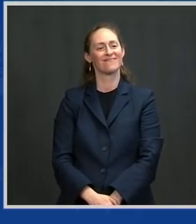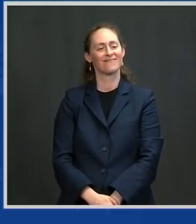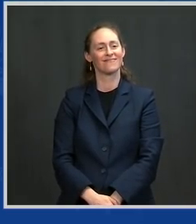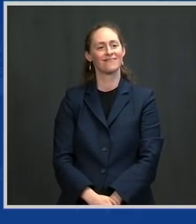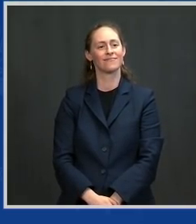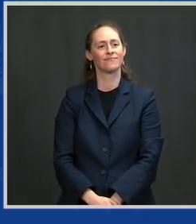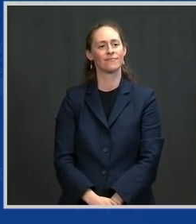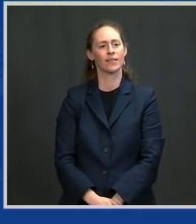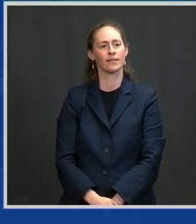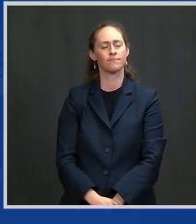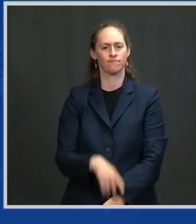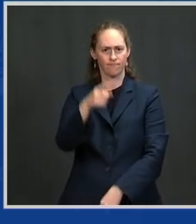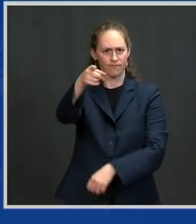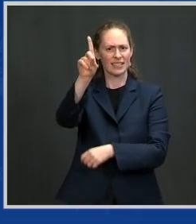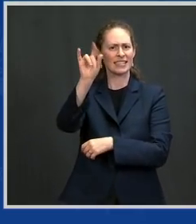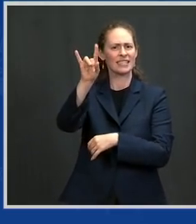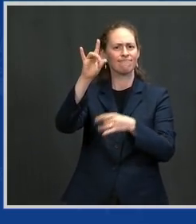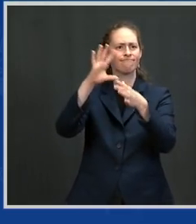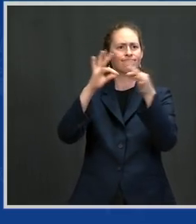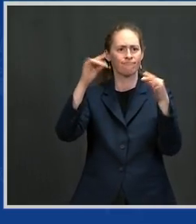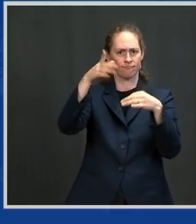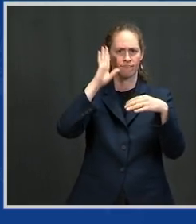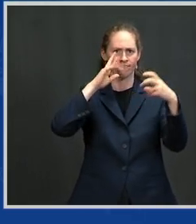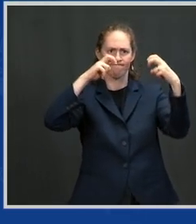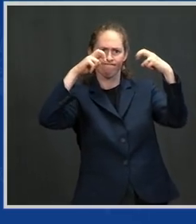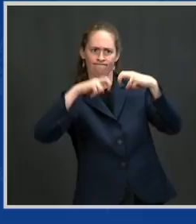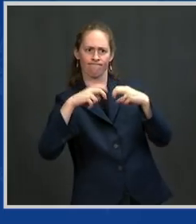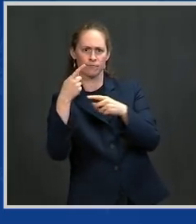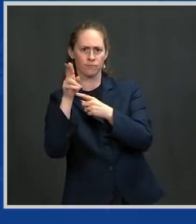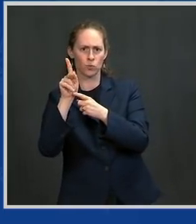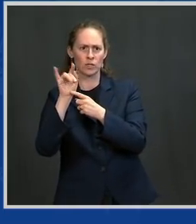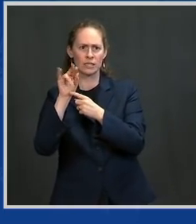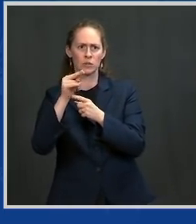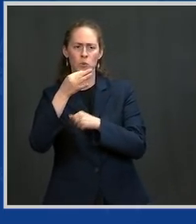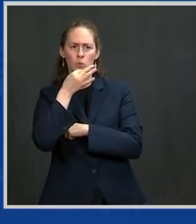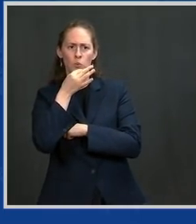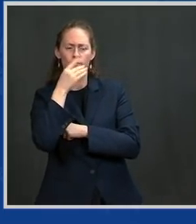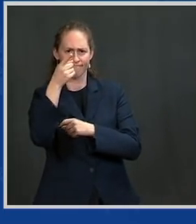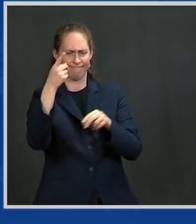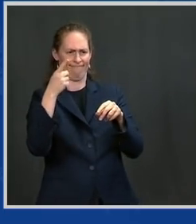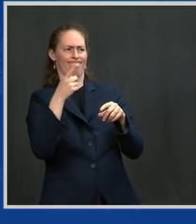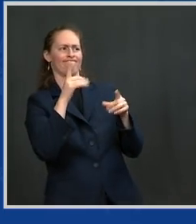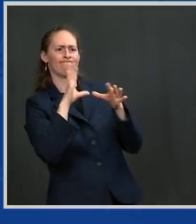and Russian aggression that came up in your conversations today. I'd like to ask you two questions, if I may, on that front.